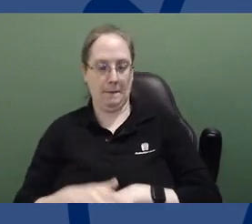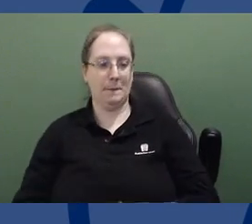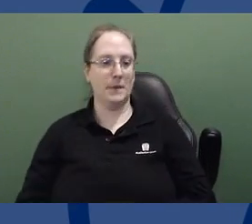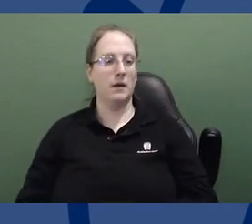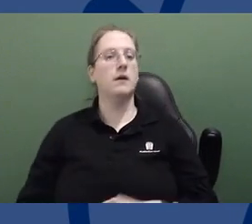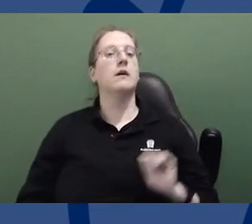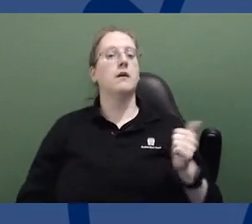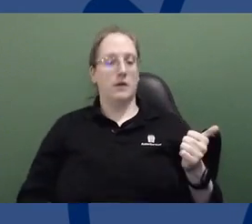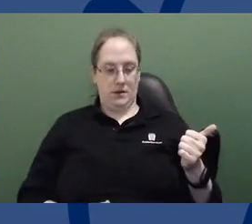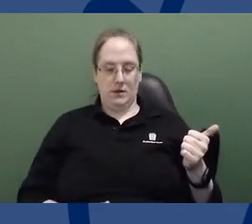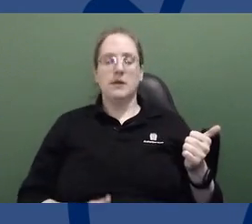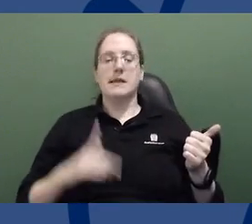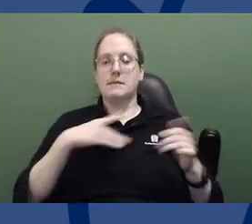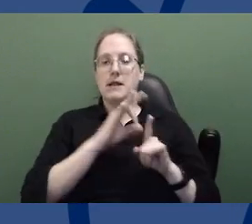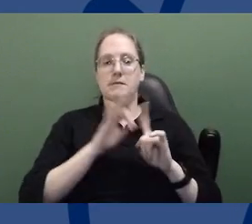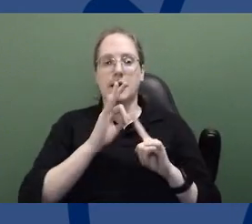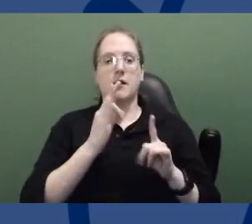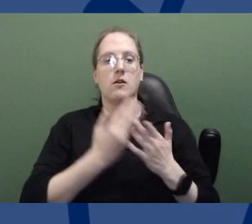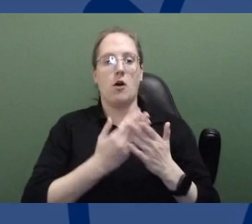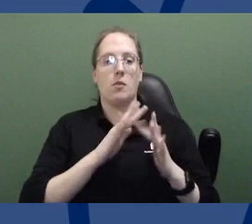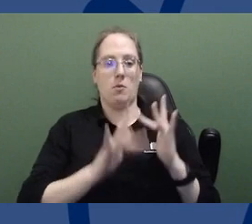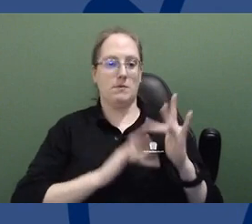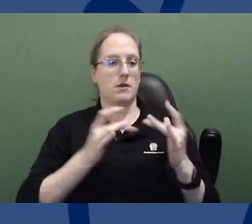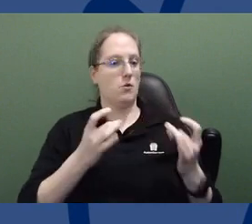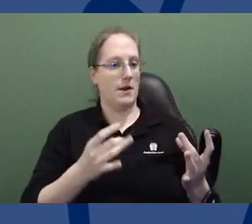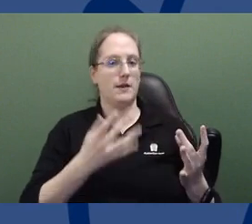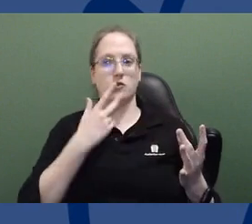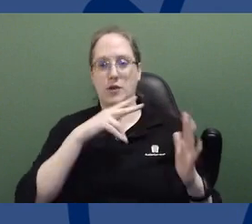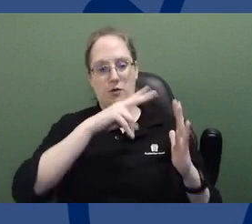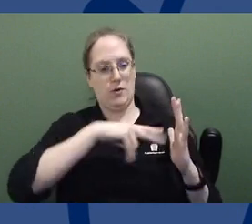has got further questions can have a look at the FAQs and the information about the